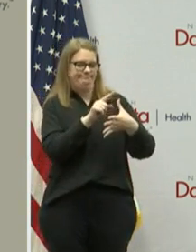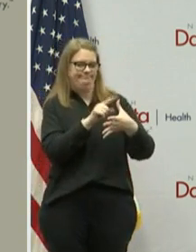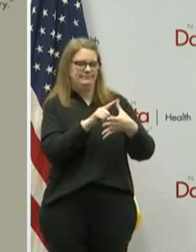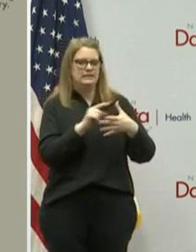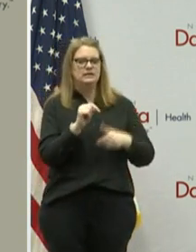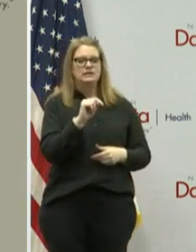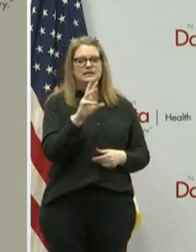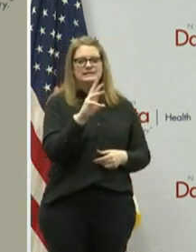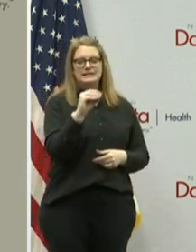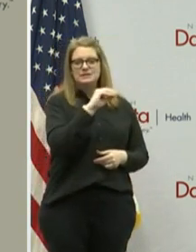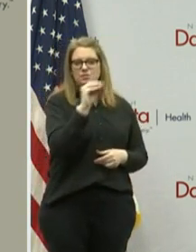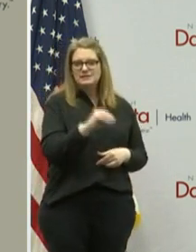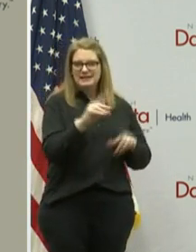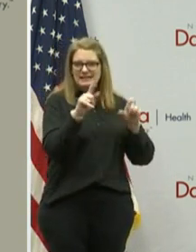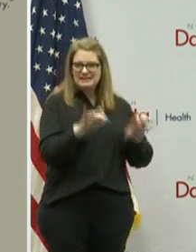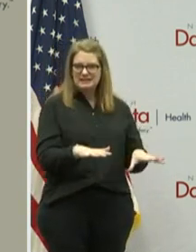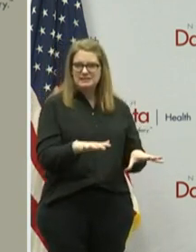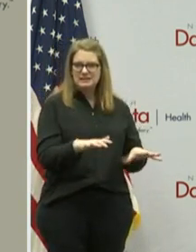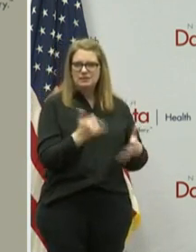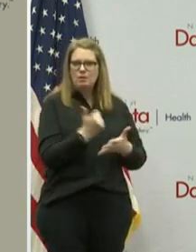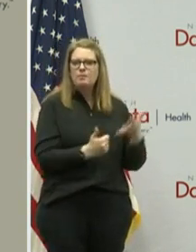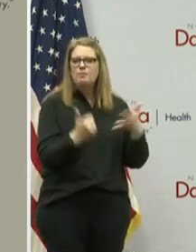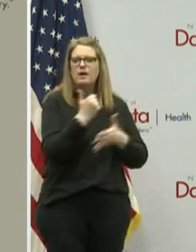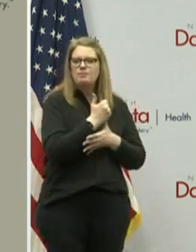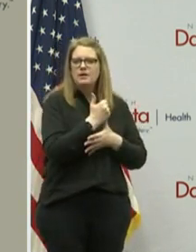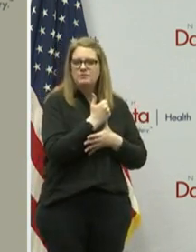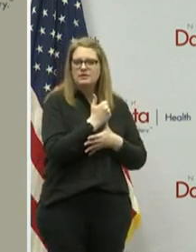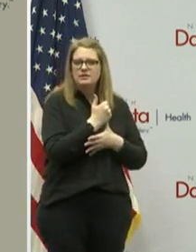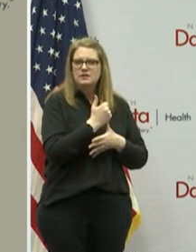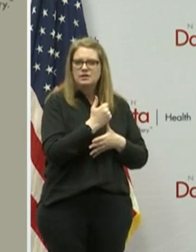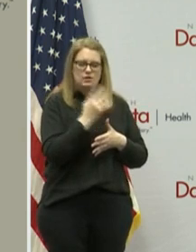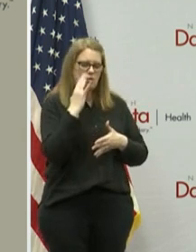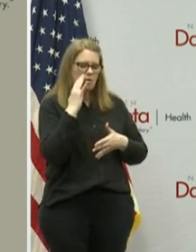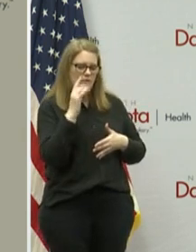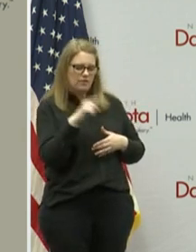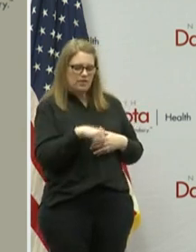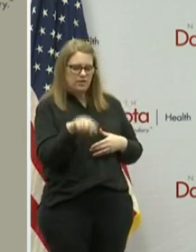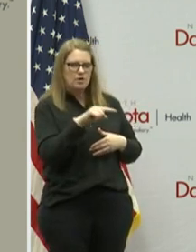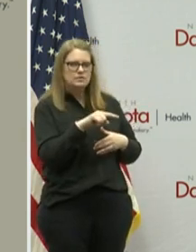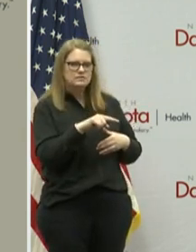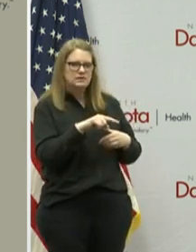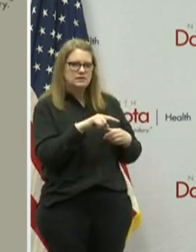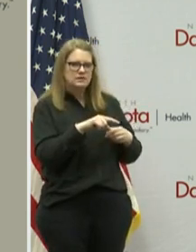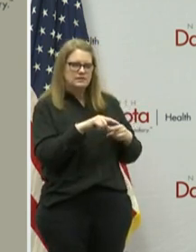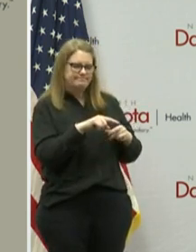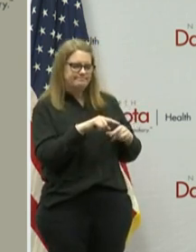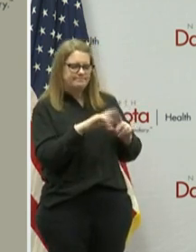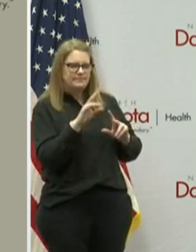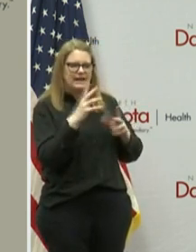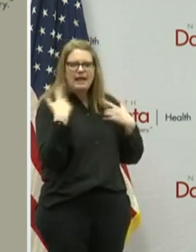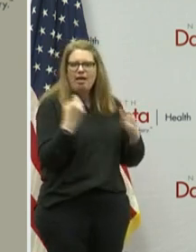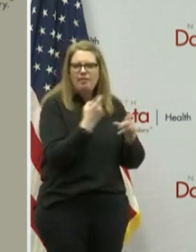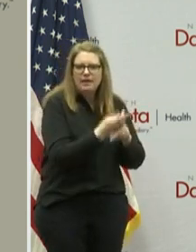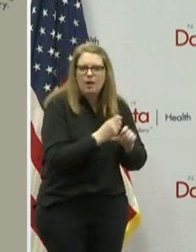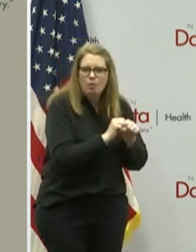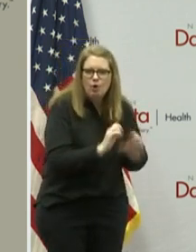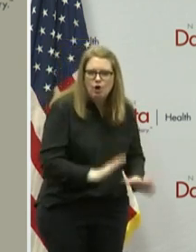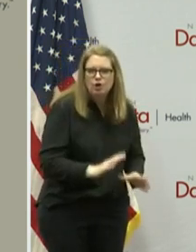NOT BE GOING TO THEIR PROVIDER. ANOTHER DRILL-DOWN OF THIS GOING